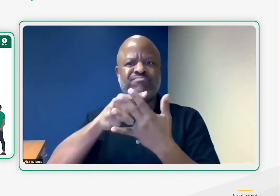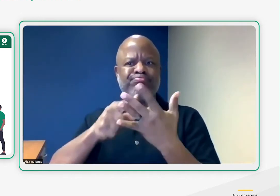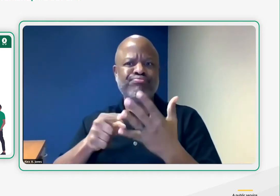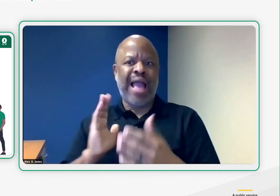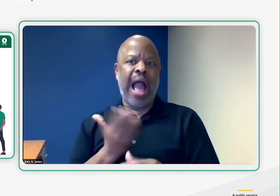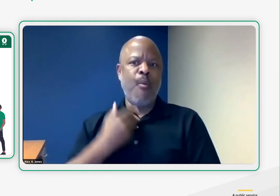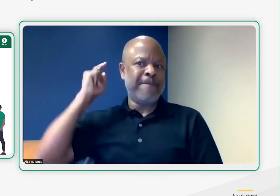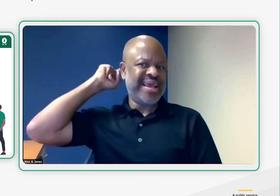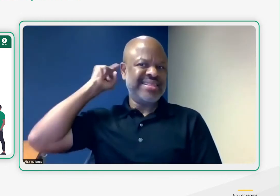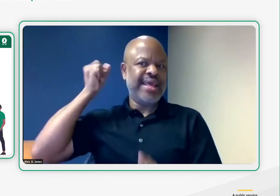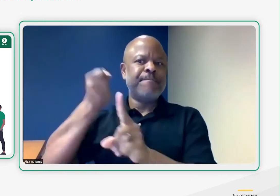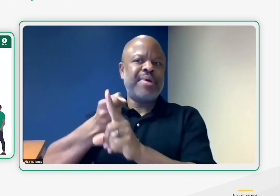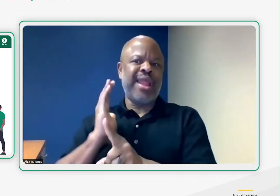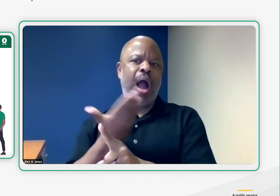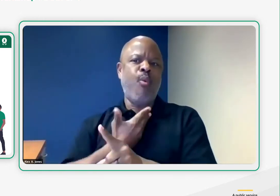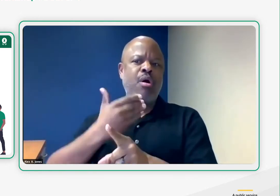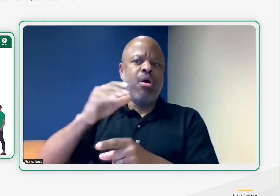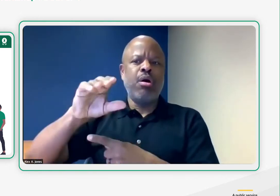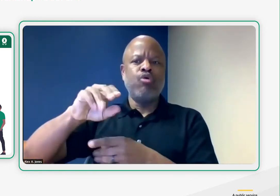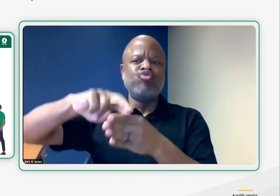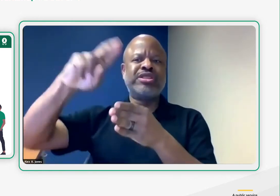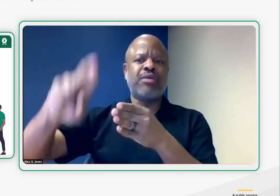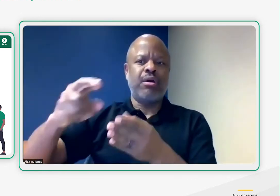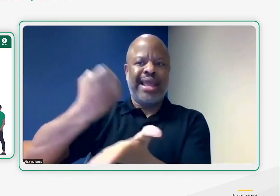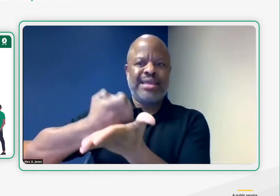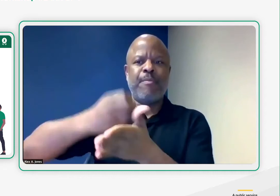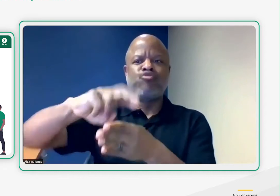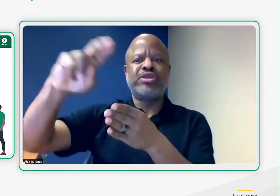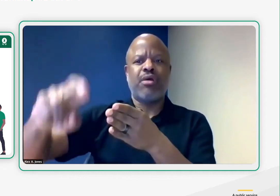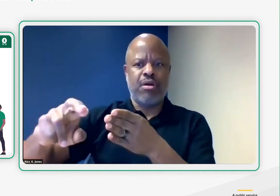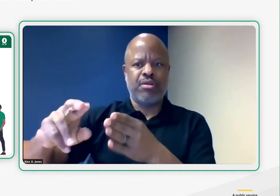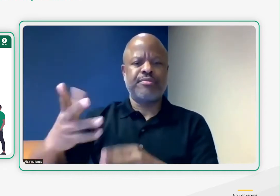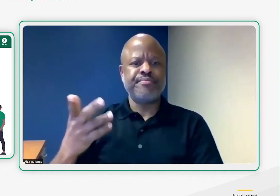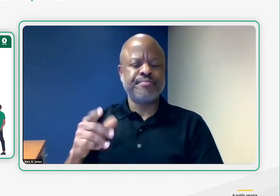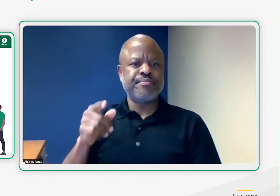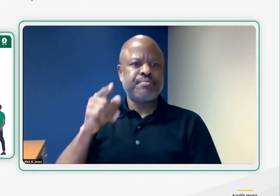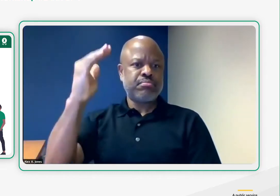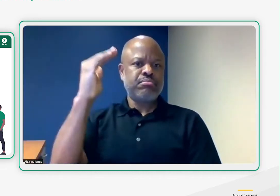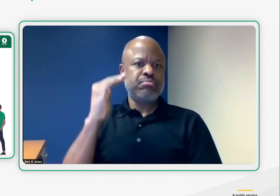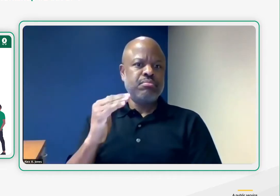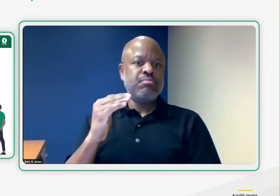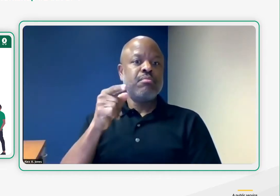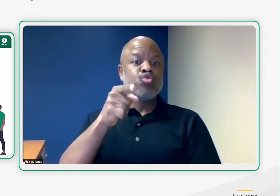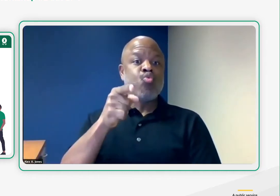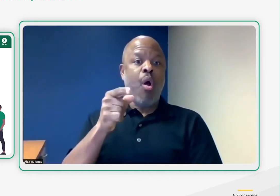as it pertains to our biases, and economics, and how our decisions do impact them.